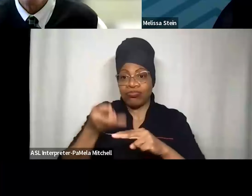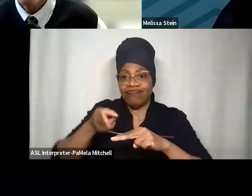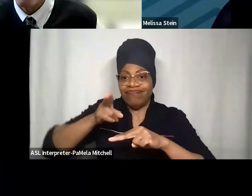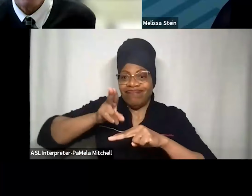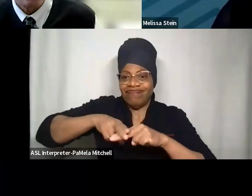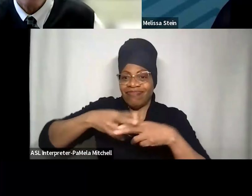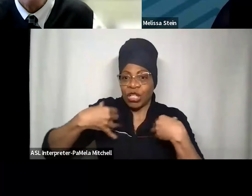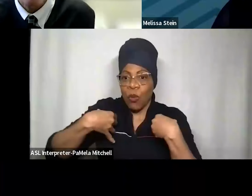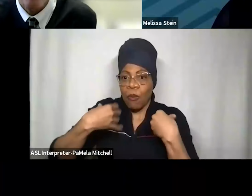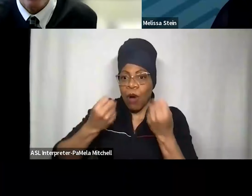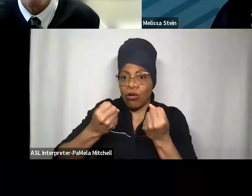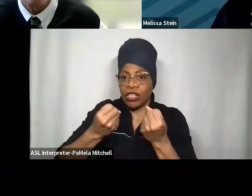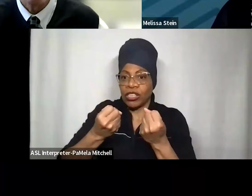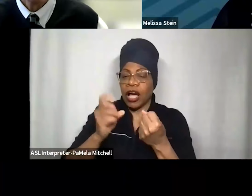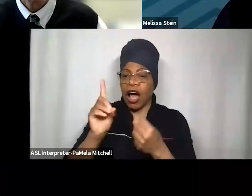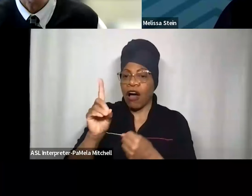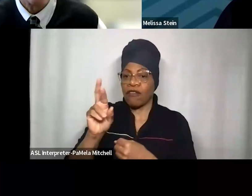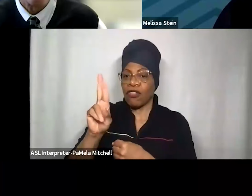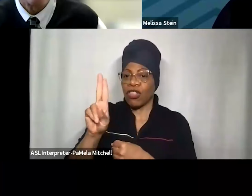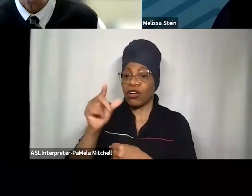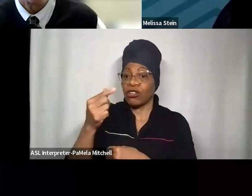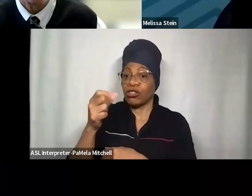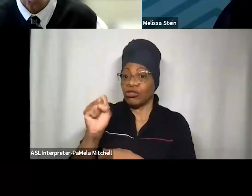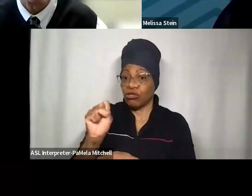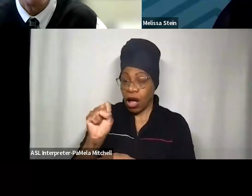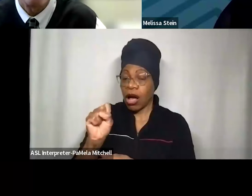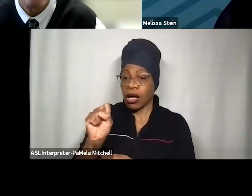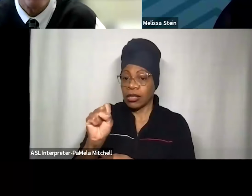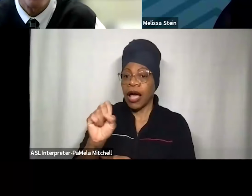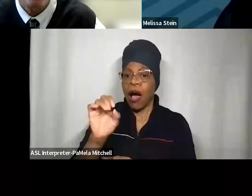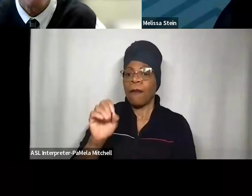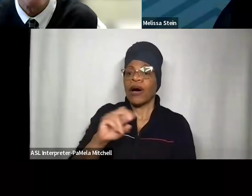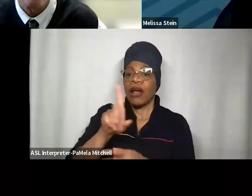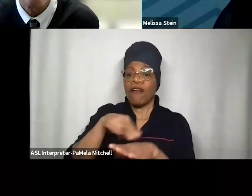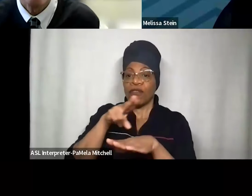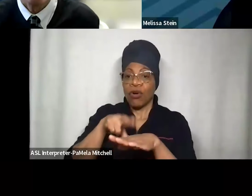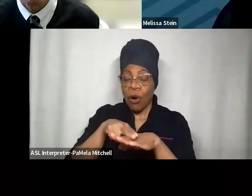including, you know, to the methamphetamine, but certainly of fentanyl and the synthetic opioids.